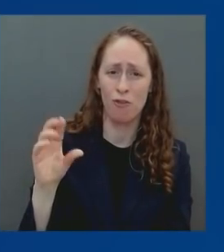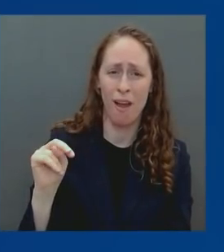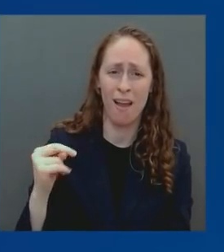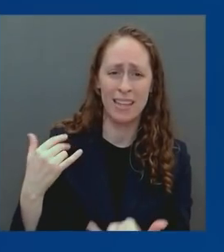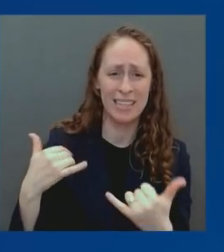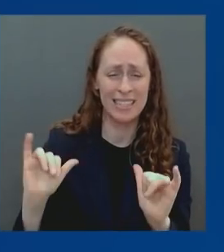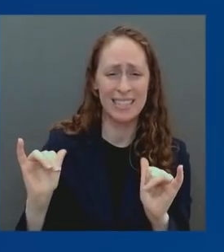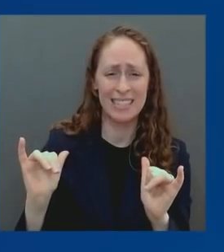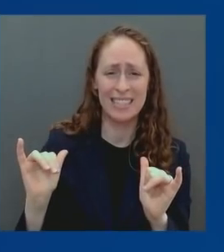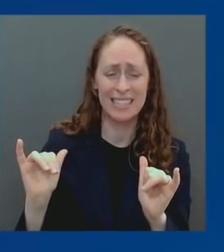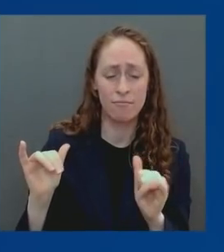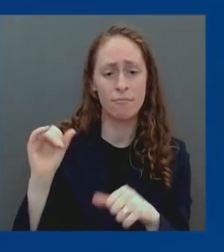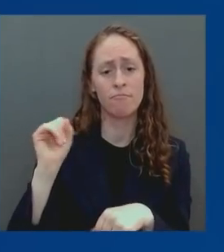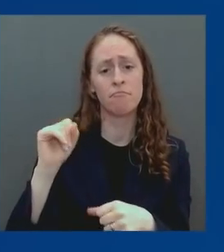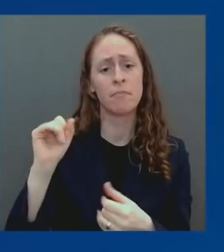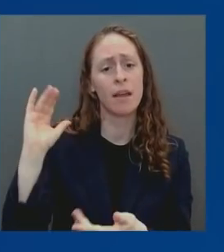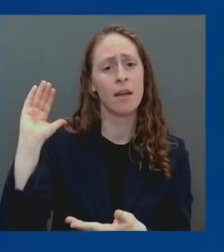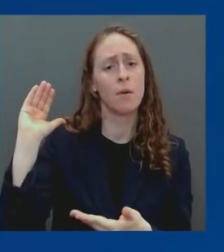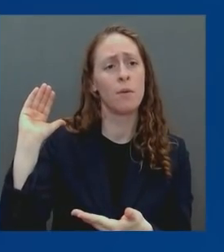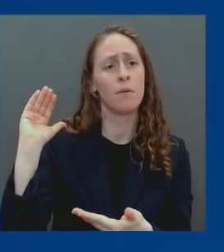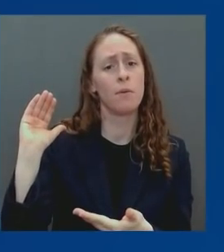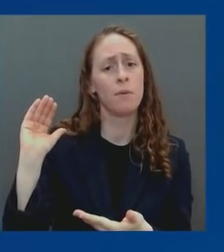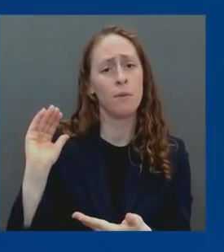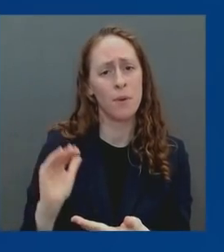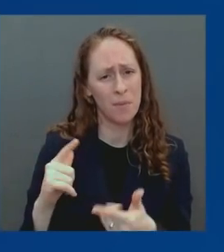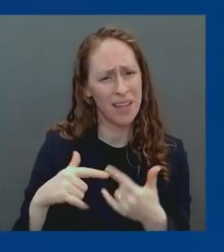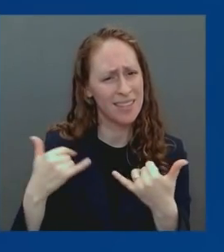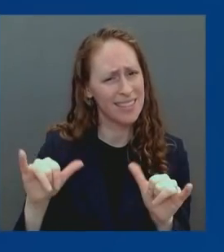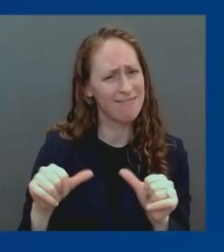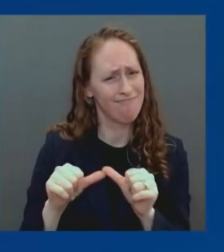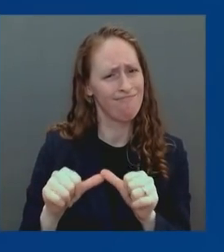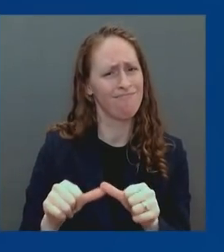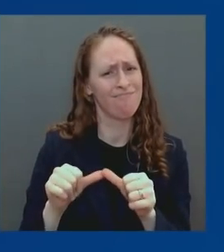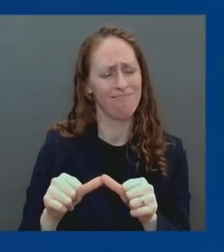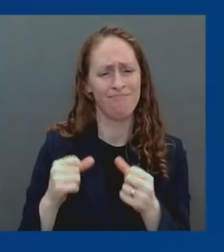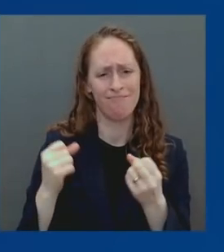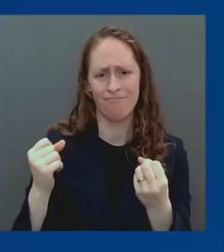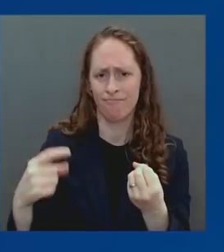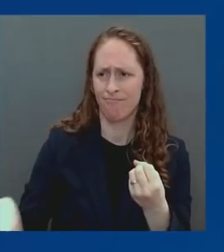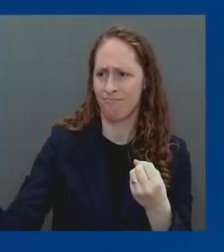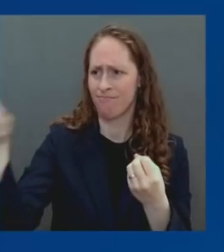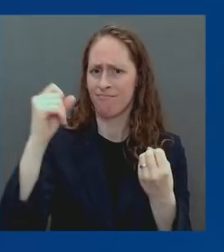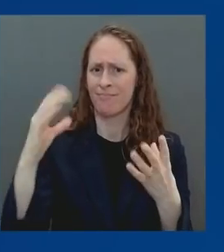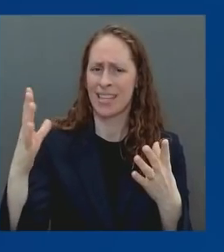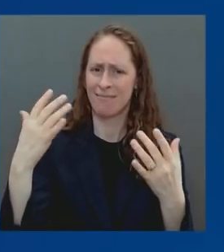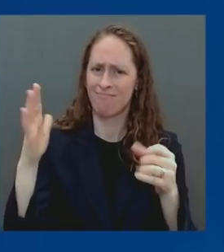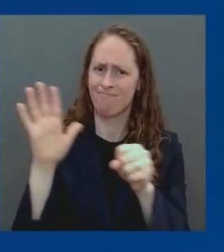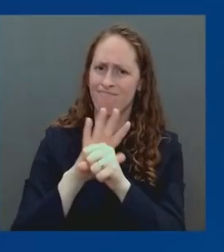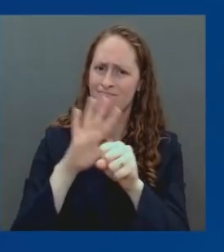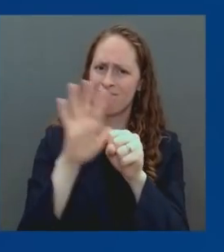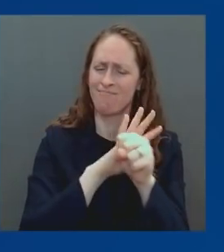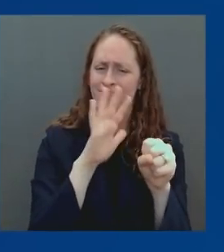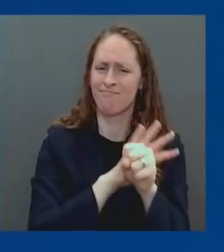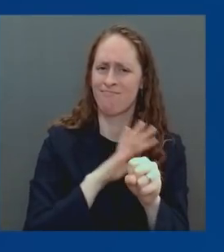largely driven, as the data shows, by the unvaccinated. At the same time, we are always,